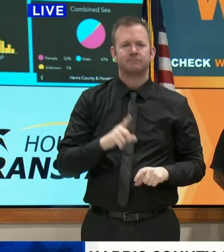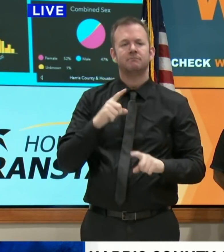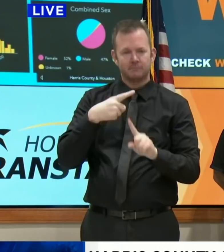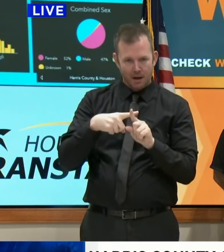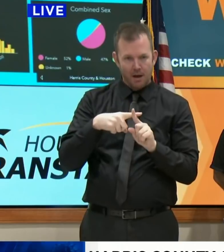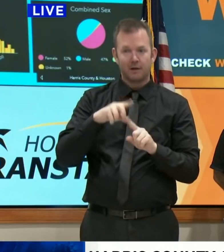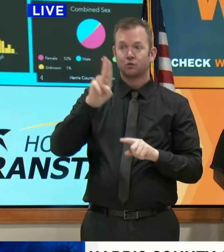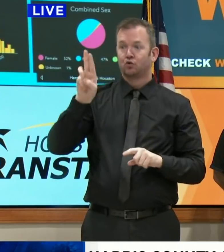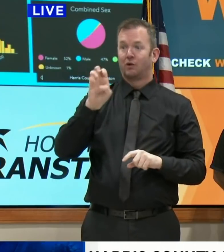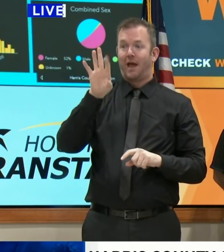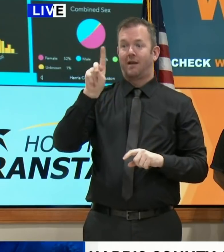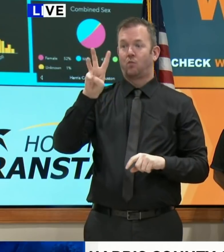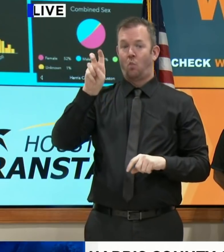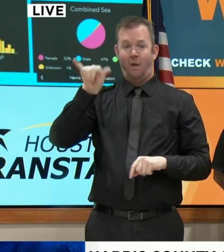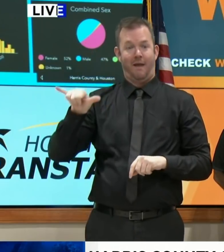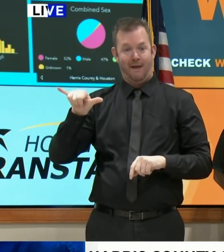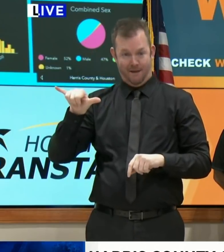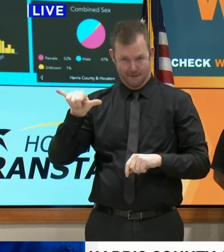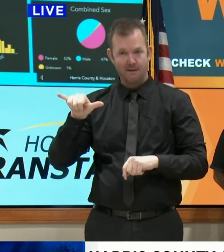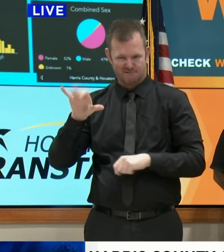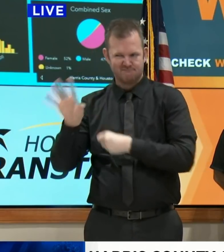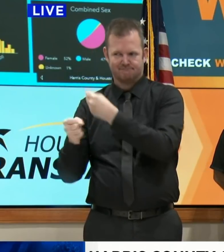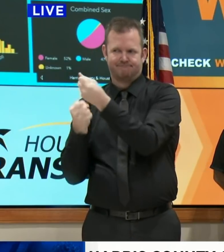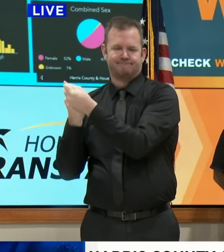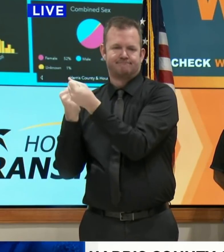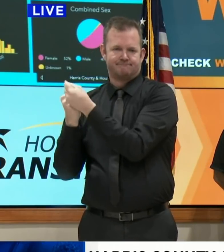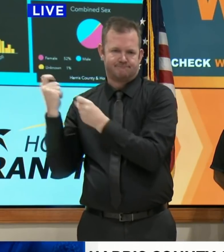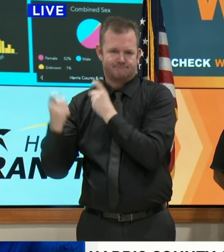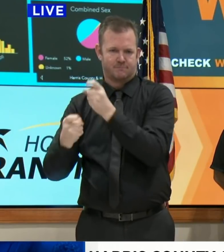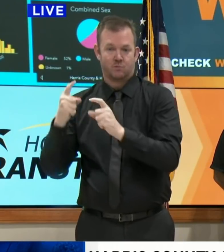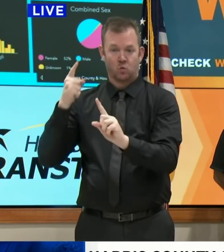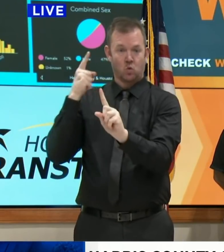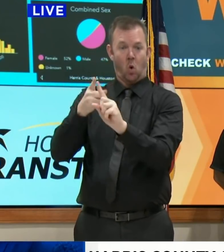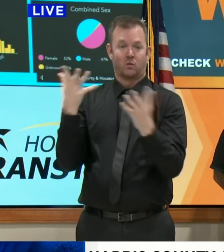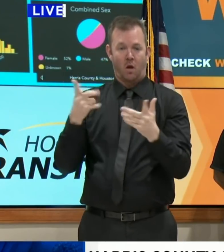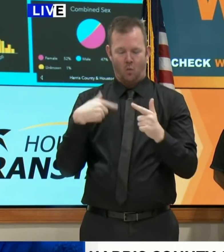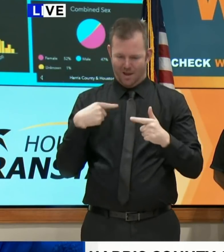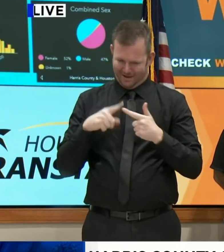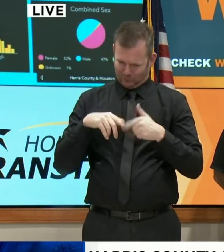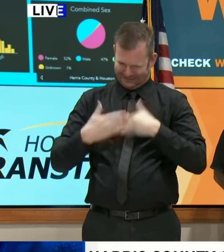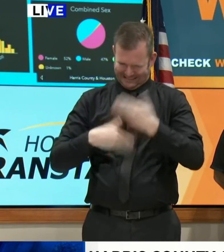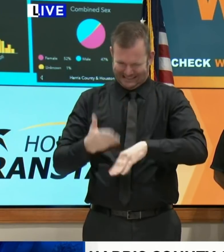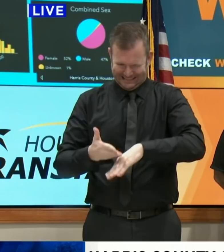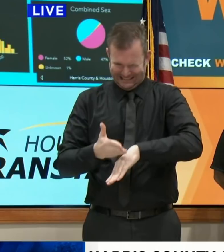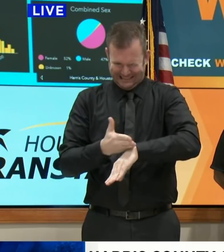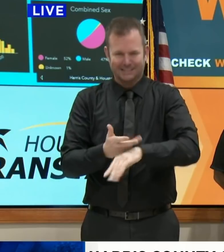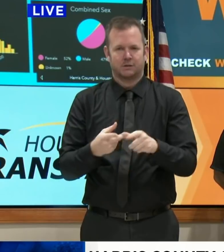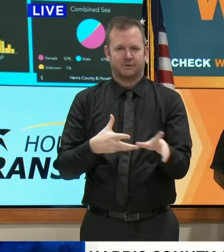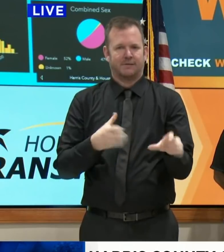this community from the COVID-19 recovery fund that’s COVID-19 recovery fund that’s being run through that the being run through that the greater Houston community greater Houston community Foundation in the Foundation in the United Way. But we need to United Way. But we need to prepare for the onslaught of